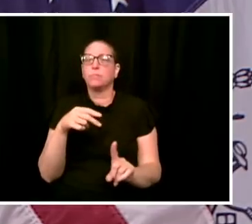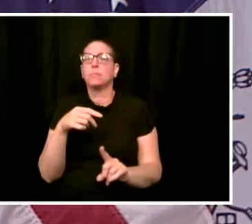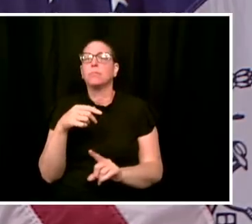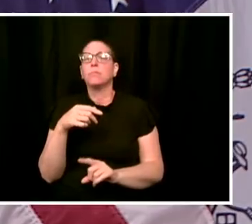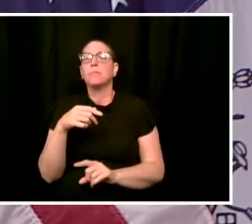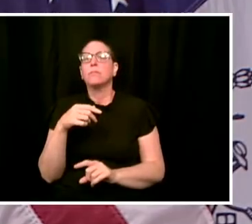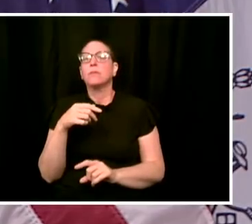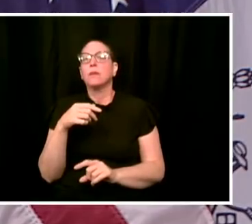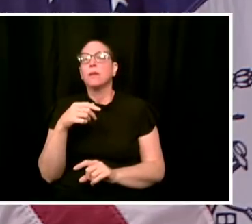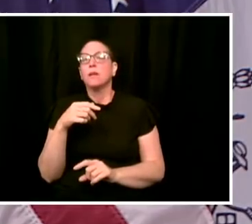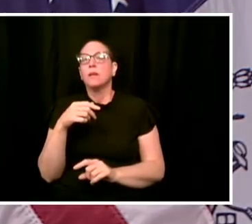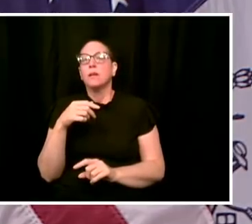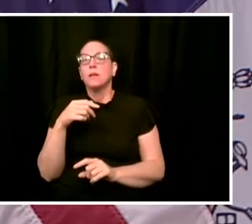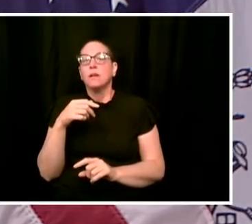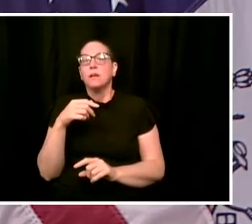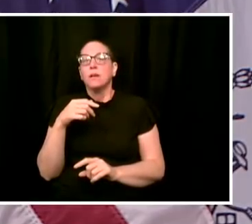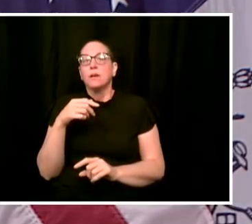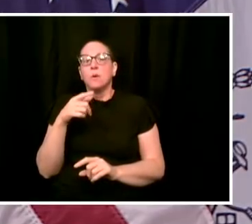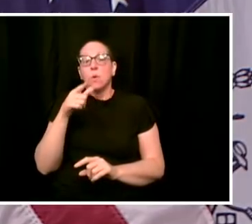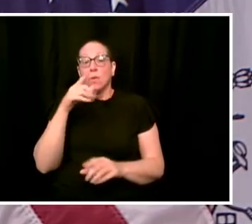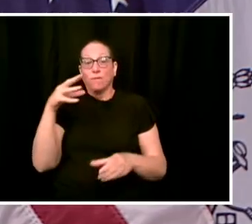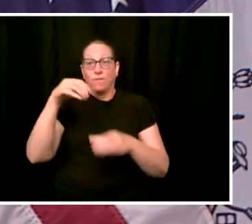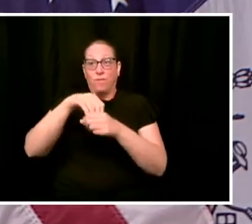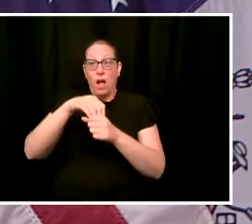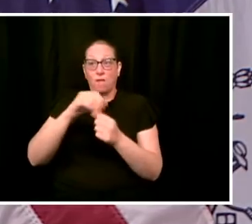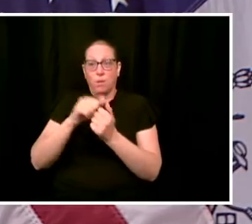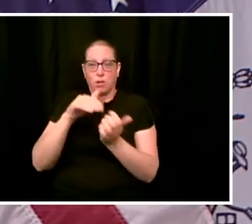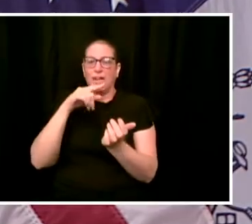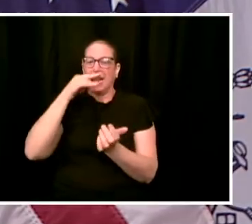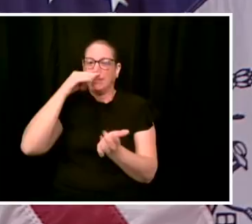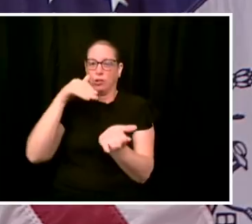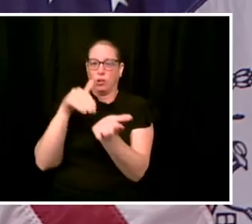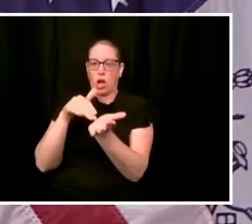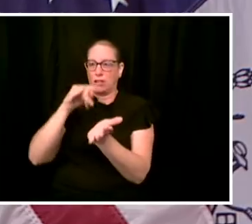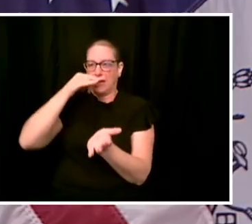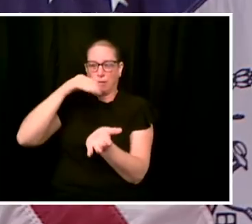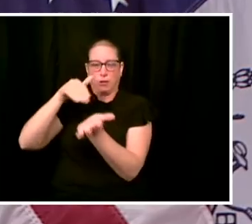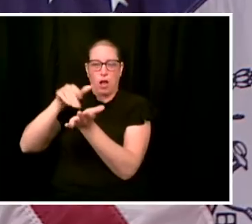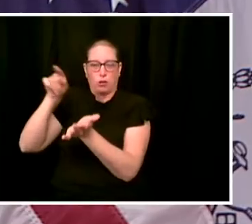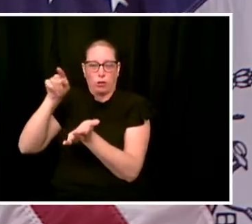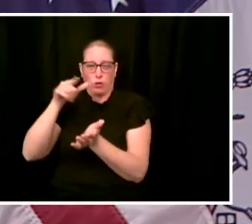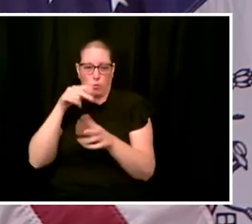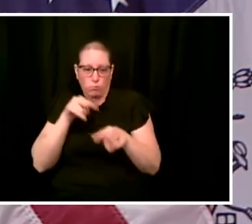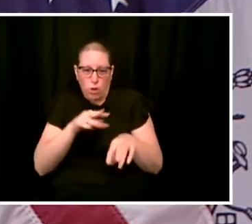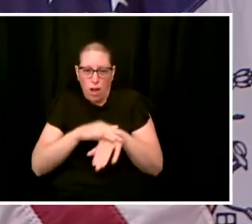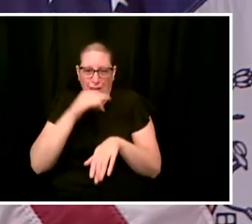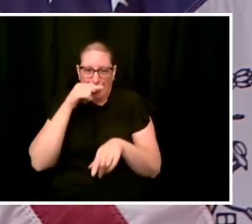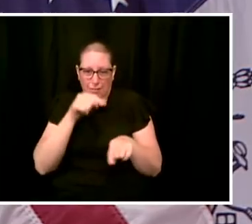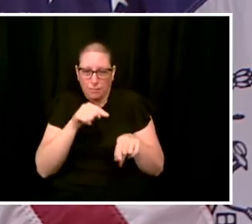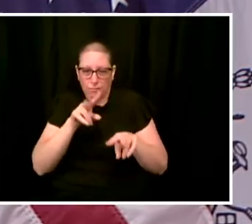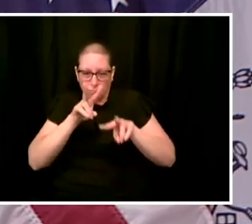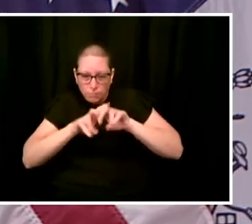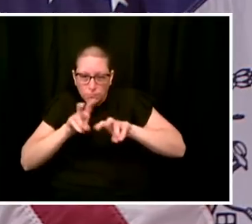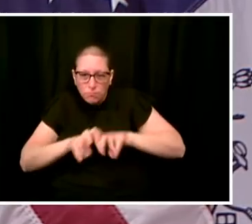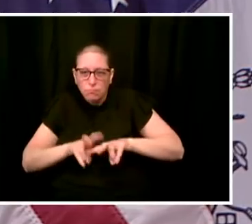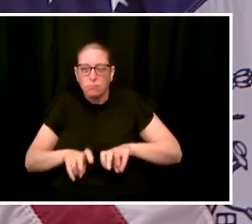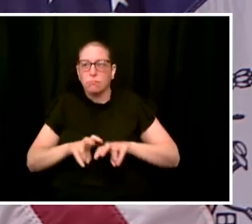VIGILANT TO SEE WHAT IS HAPPENI.NG DAN THOSE LOOKING